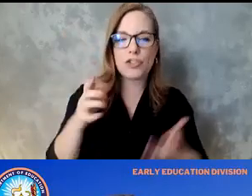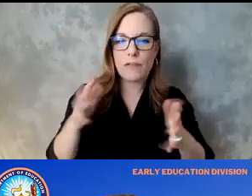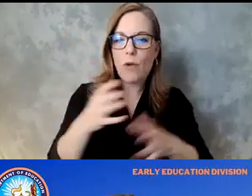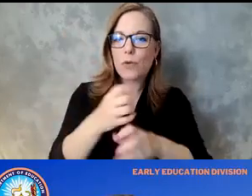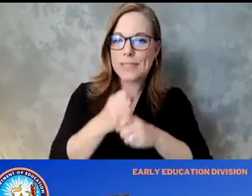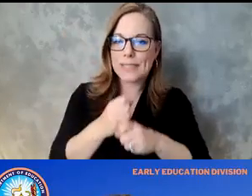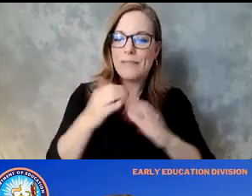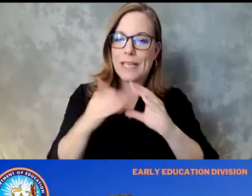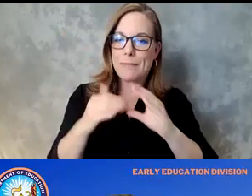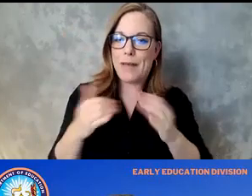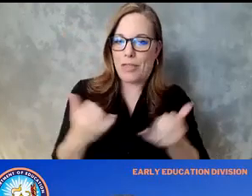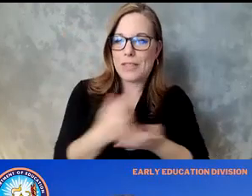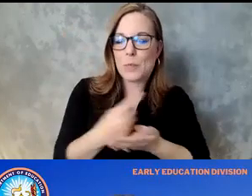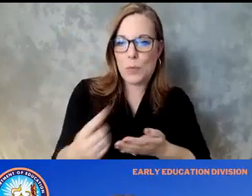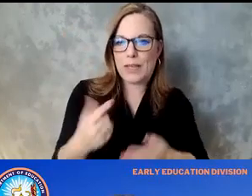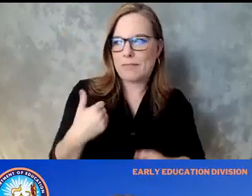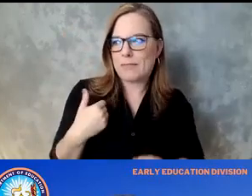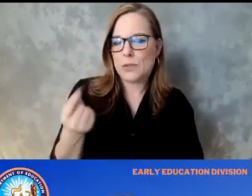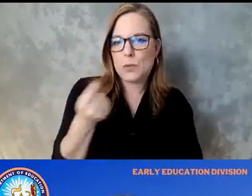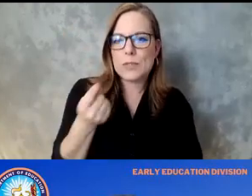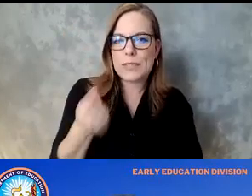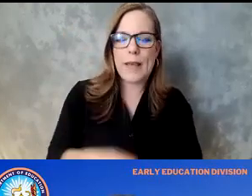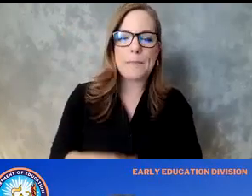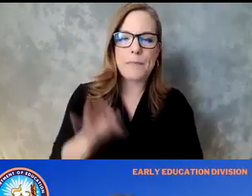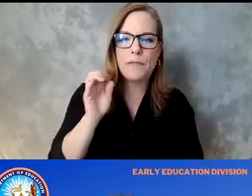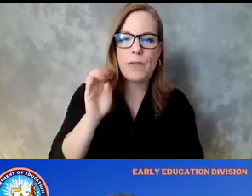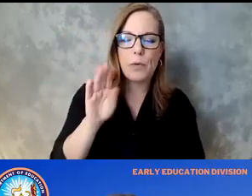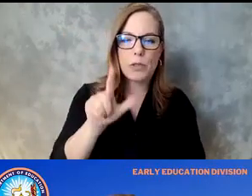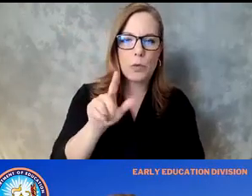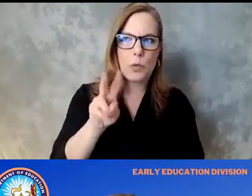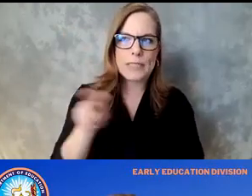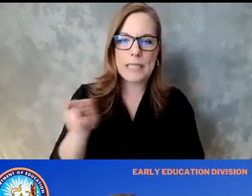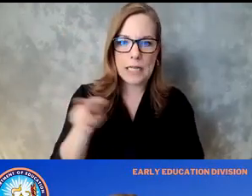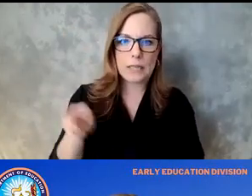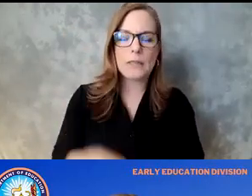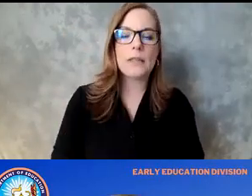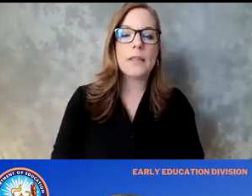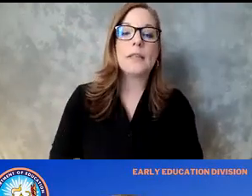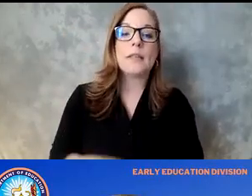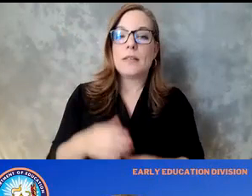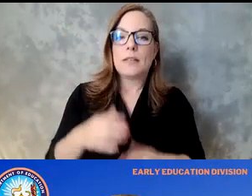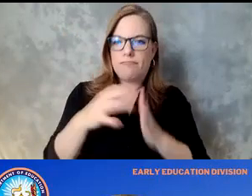earlier this week on Tuesday February 22. We're not able to provide projection models